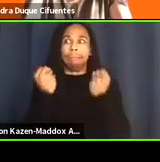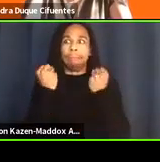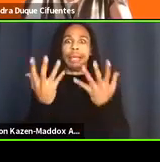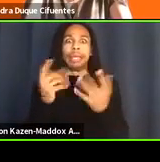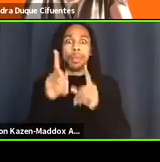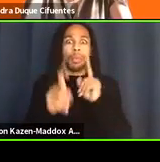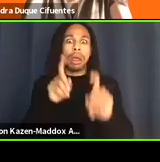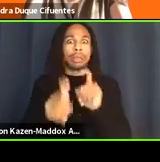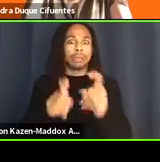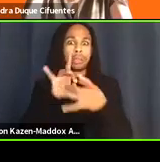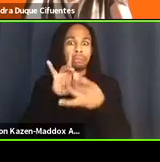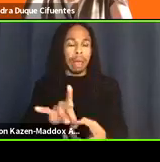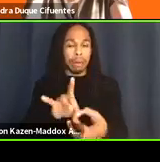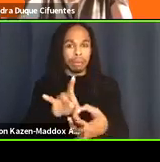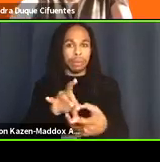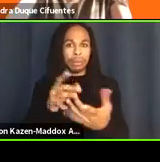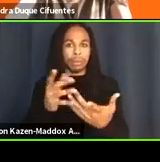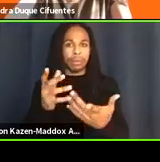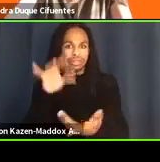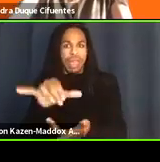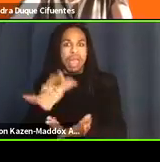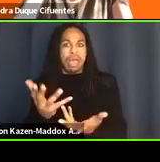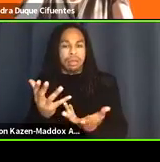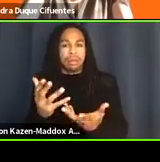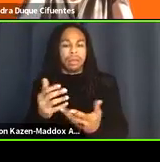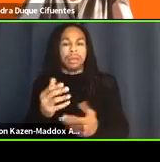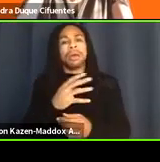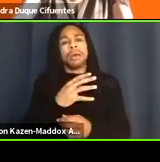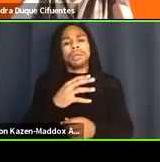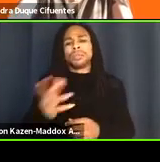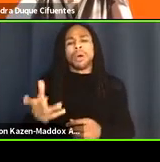we have to stay connected to our workforce because we have to know how they are feeling.